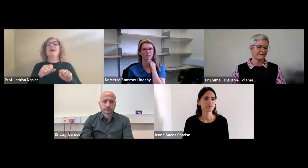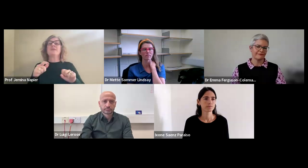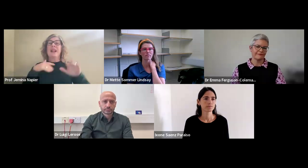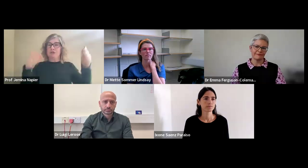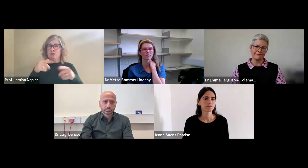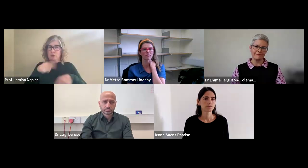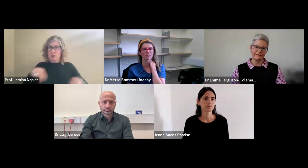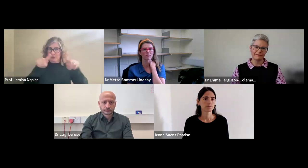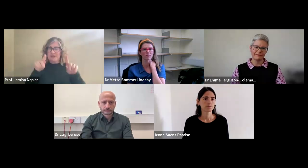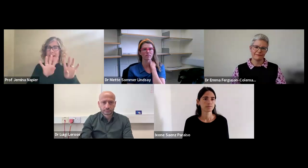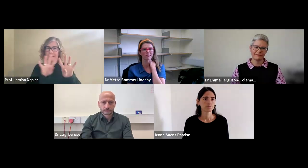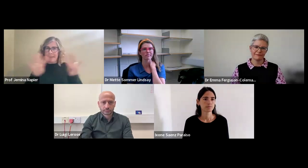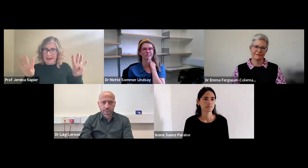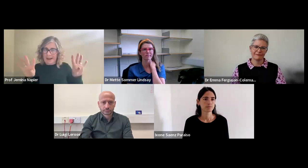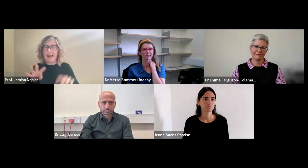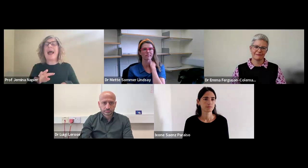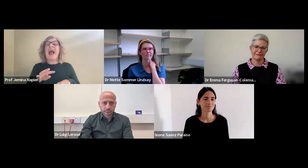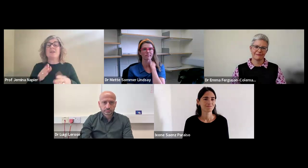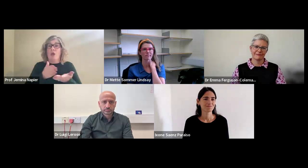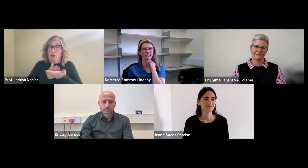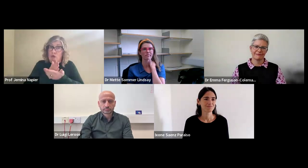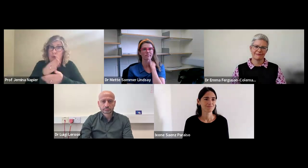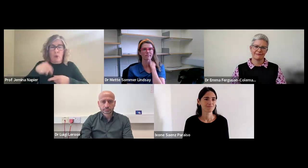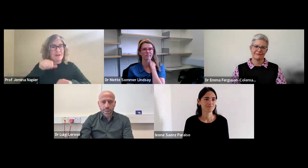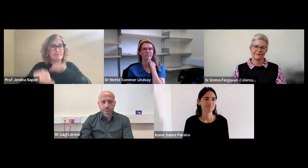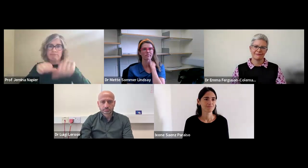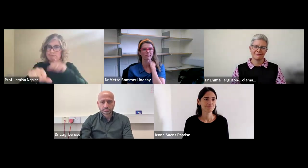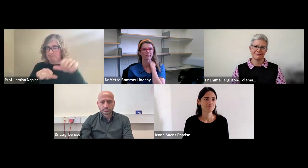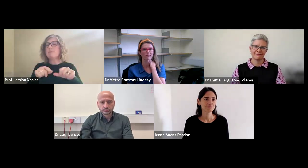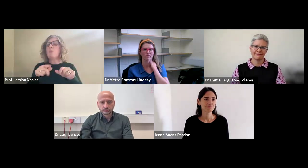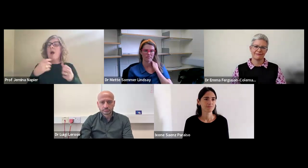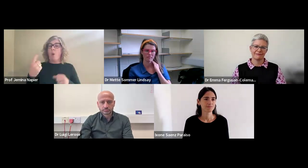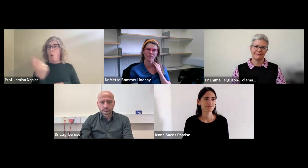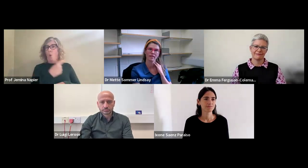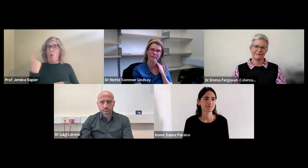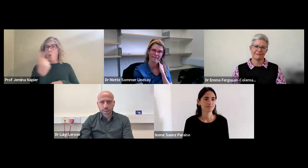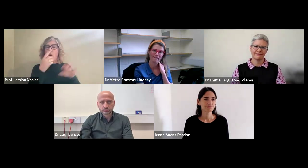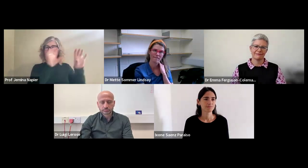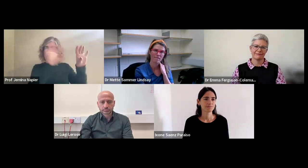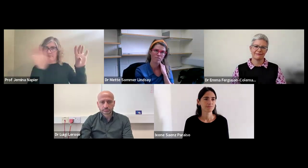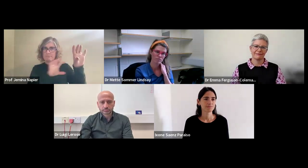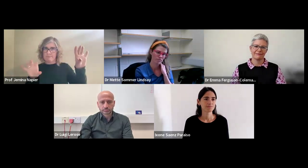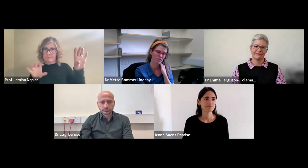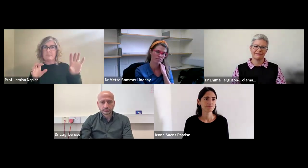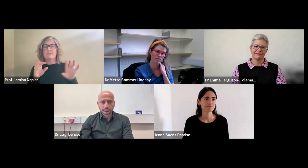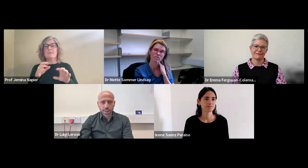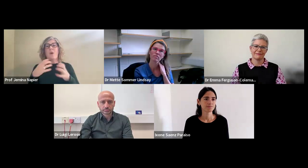this afternoon. Once that's done I'll introduce you to the panel members and throughout all of us